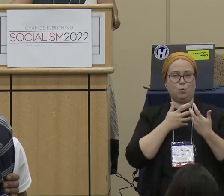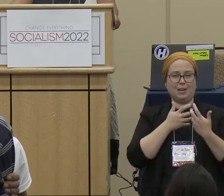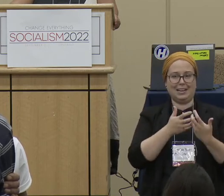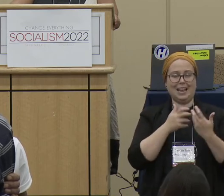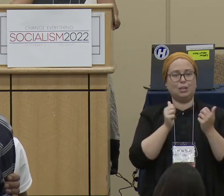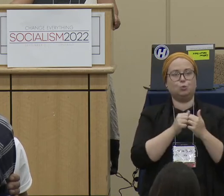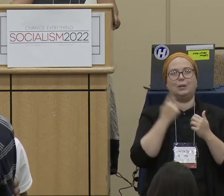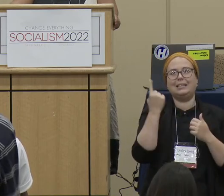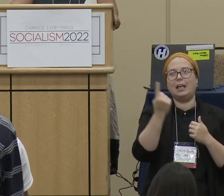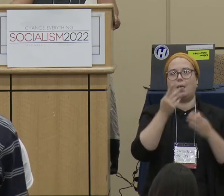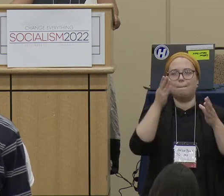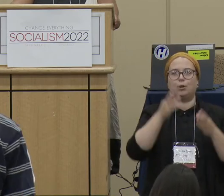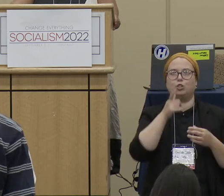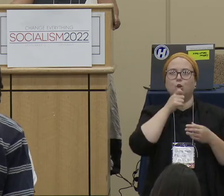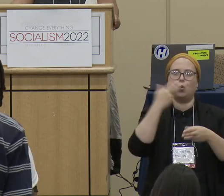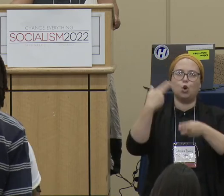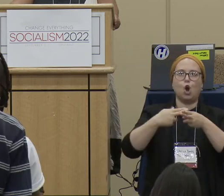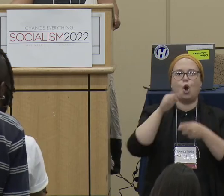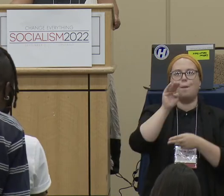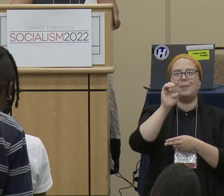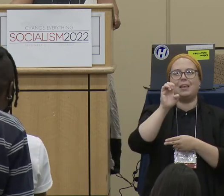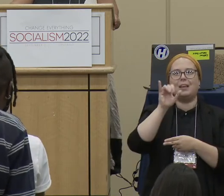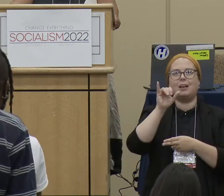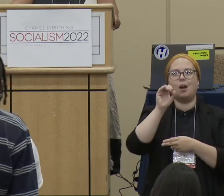some of these students might be a little bit hesitant to engage